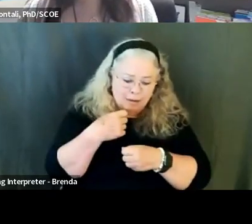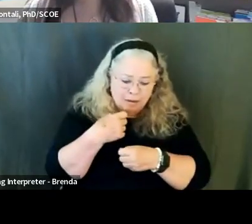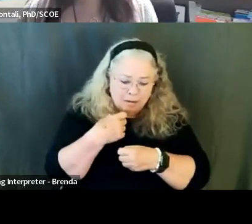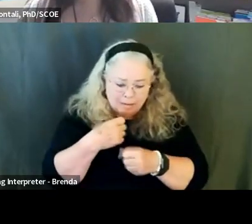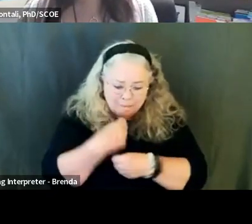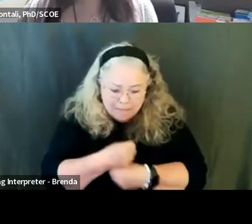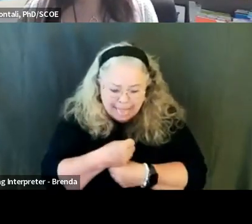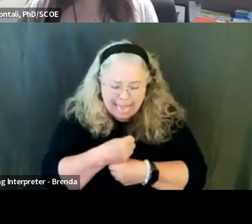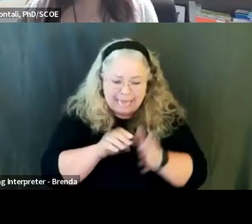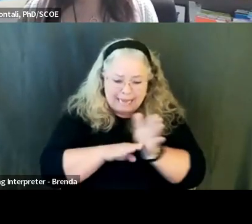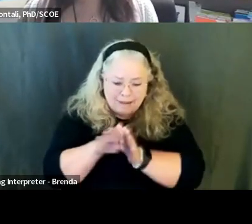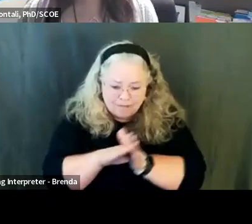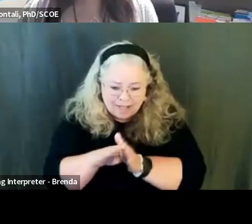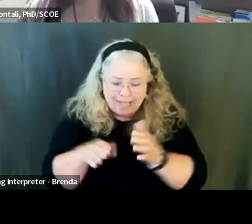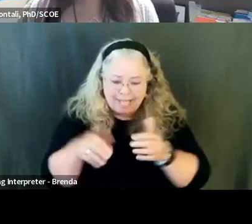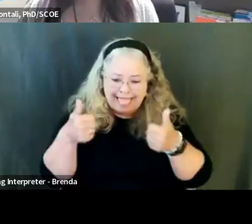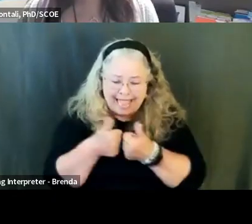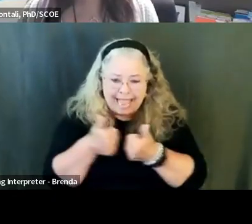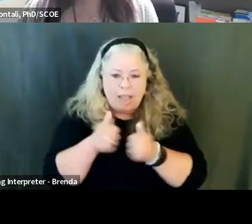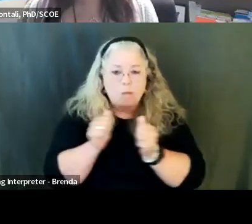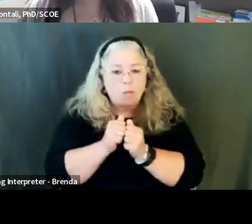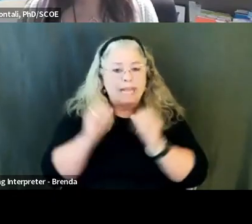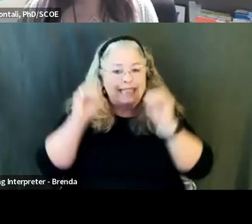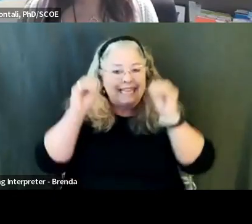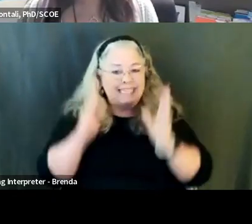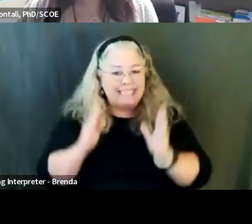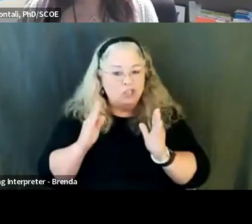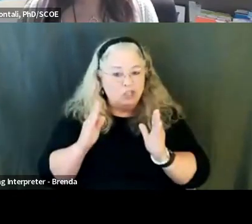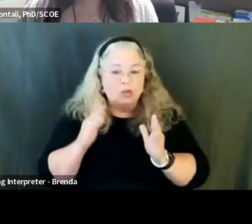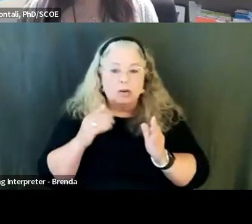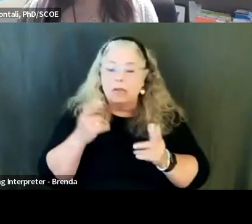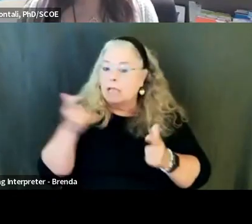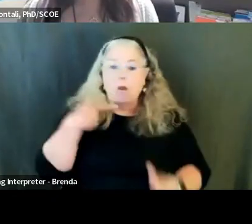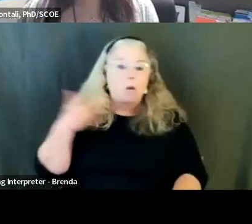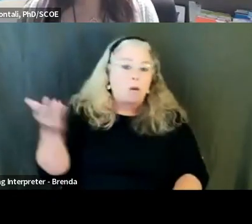the teacher facilitating it. And now I'm invited all the time to come in and play Blink with the